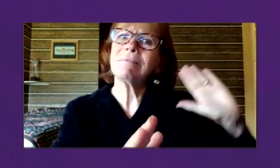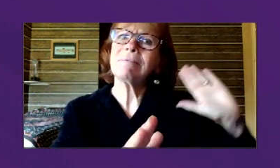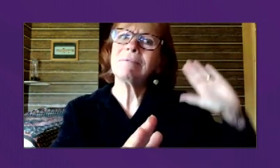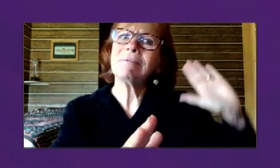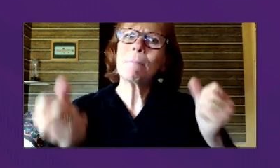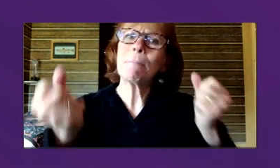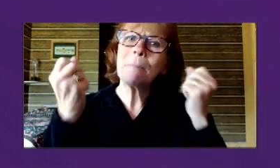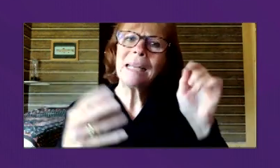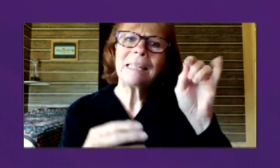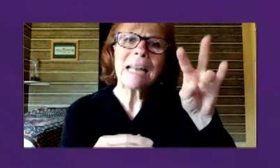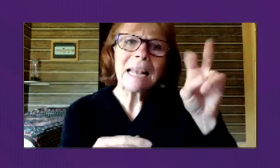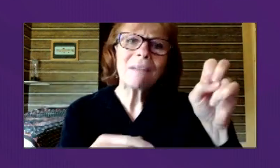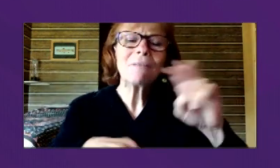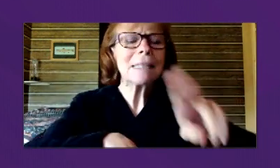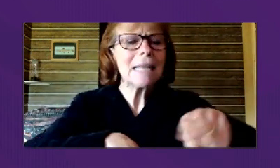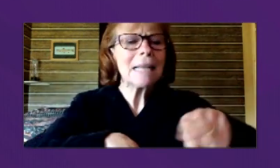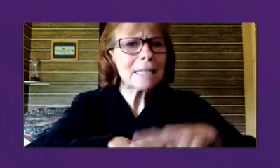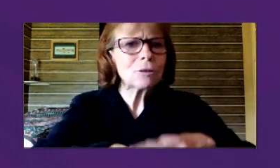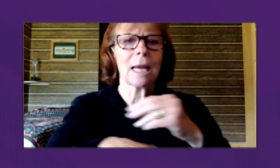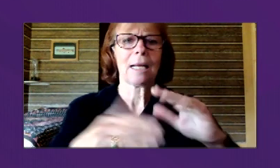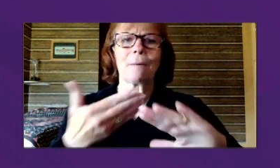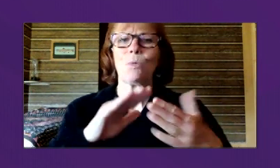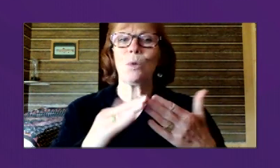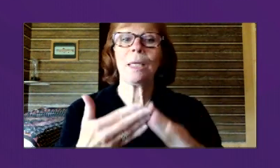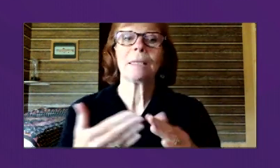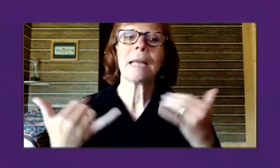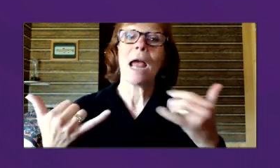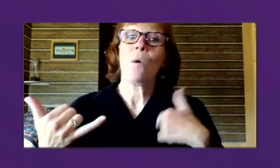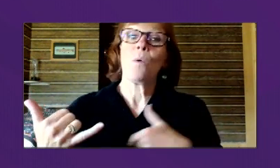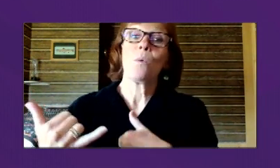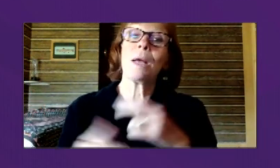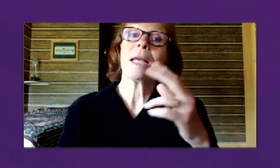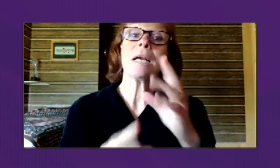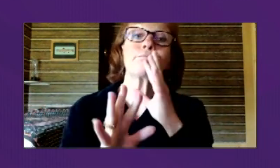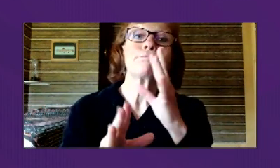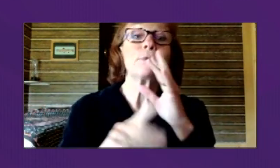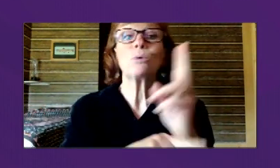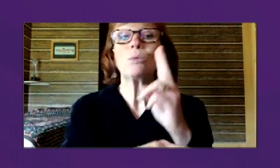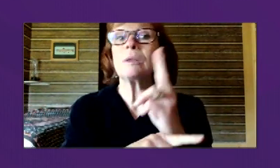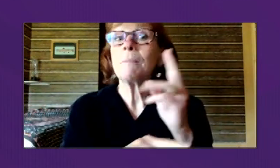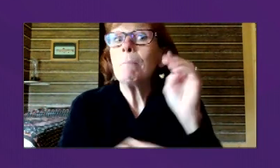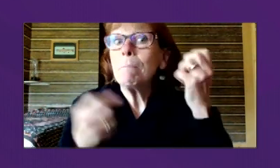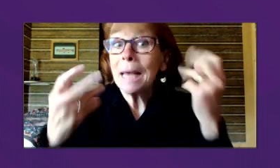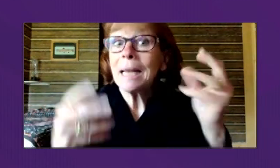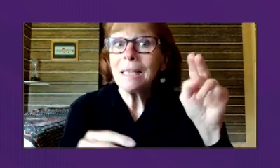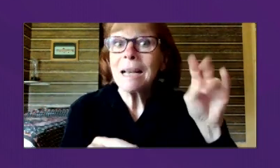communities. Today, land acknowledgments are used by many Native peoples and non-Native peoples to